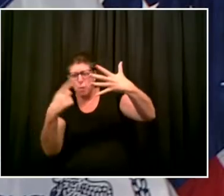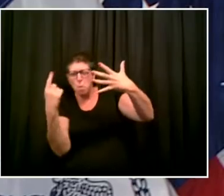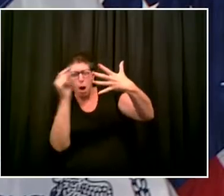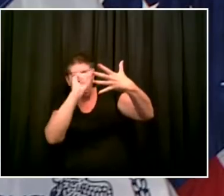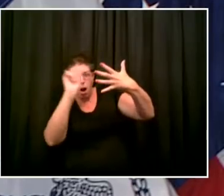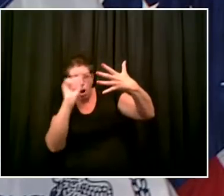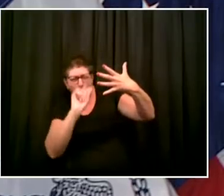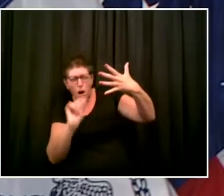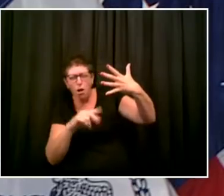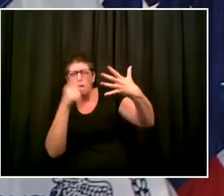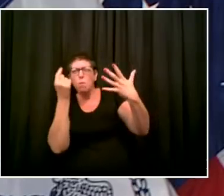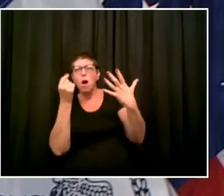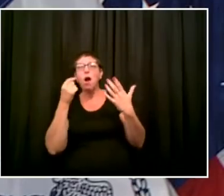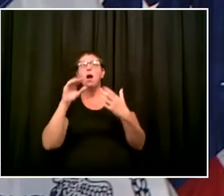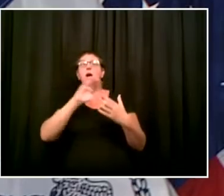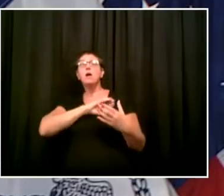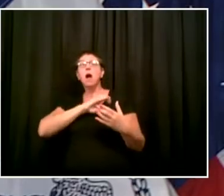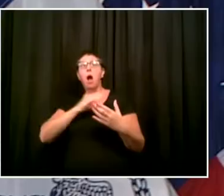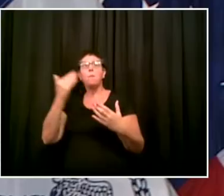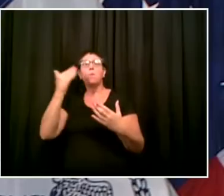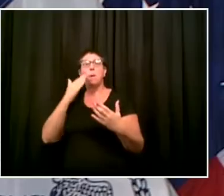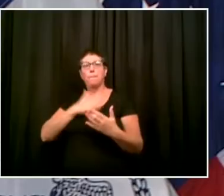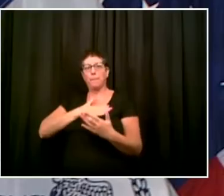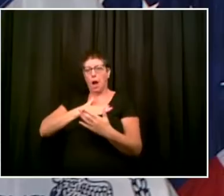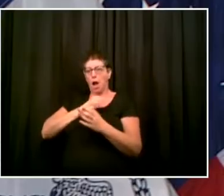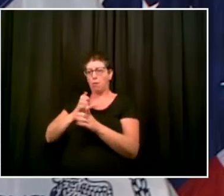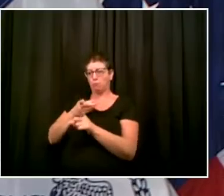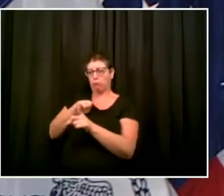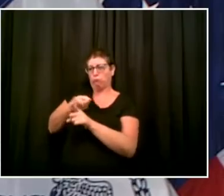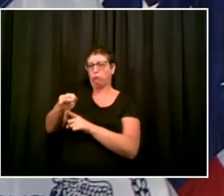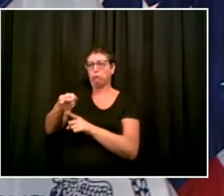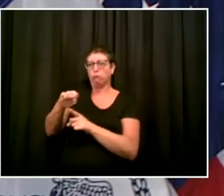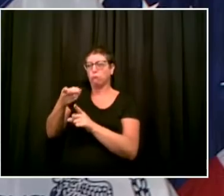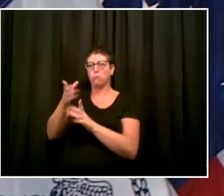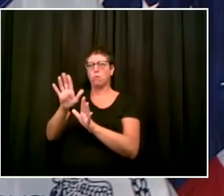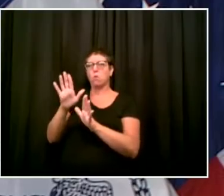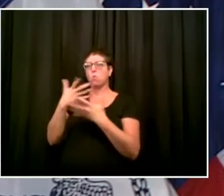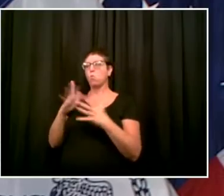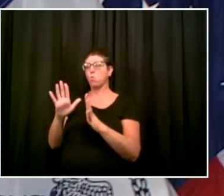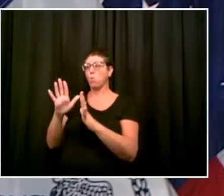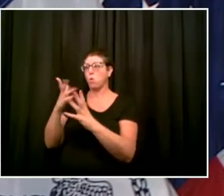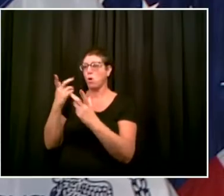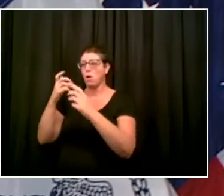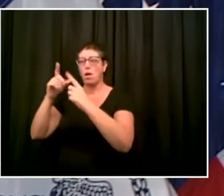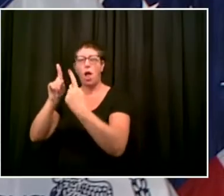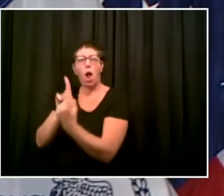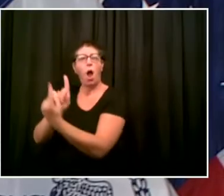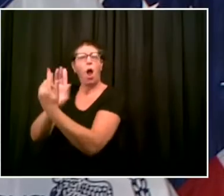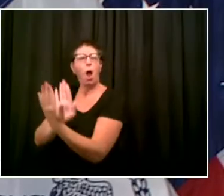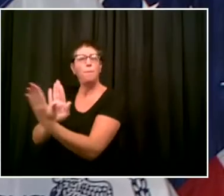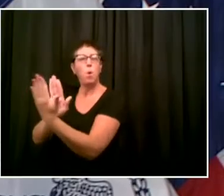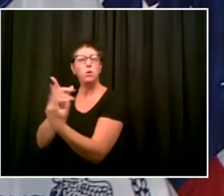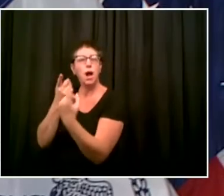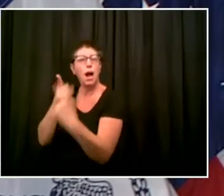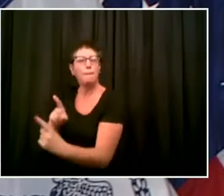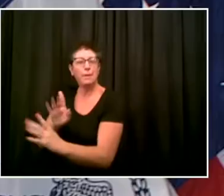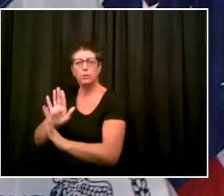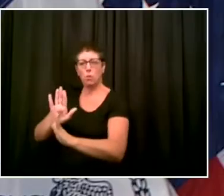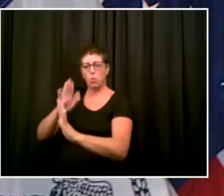PEOPLE ADJUST THEIR BEHAVIOR. FOLKS UNDERSTAND THAT THEIR ENTREI ACRR EE RIDES ON DOING